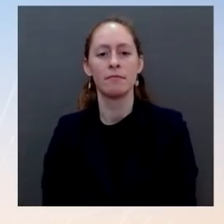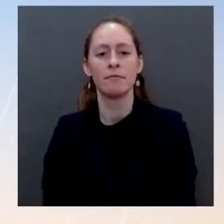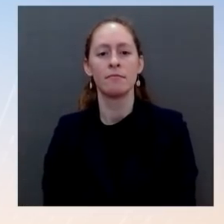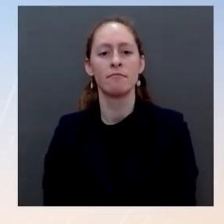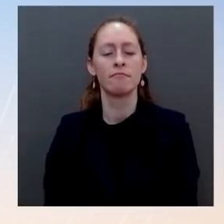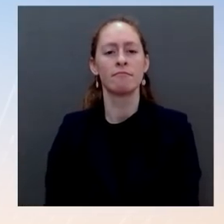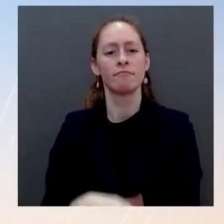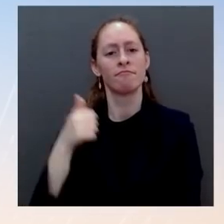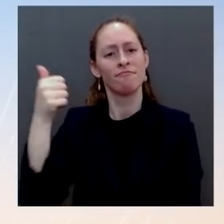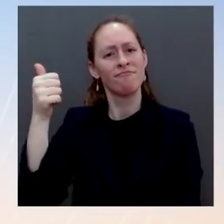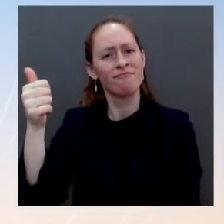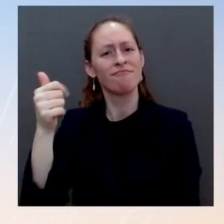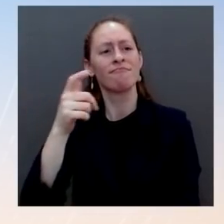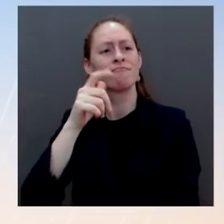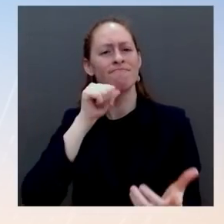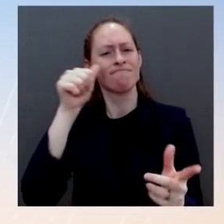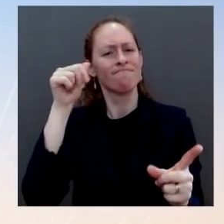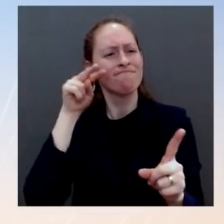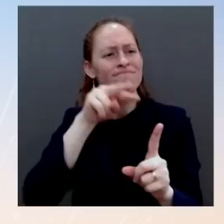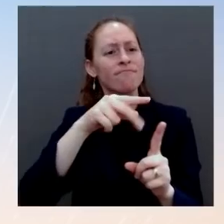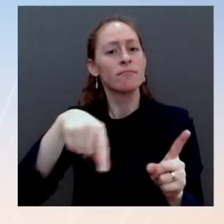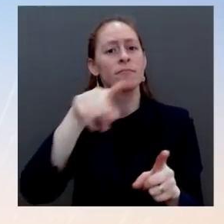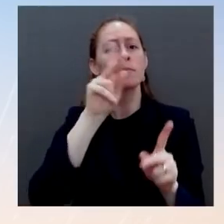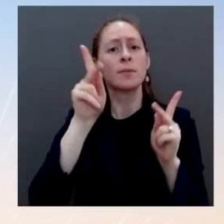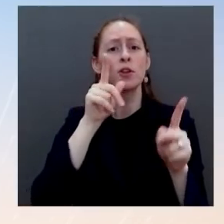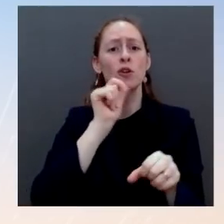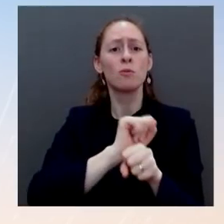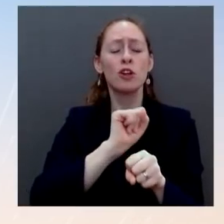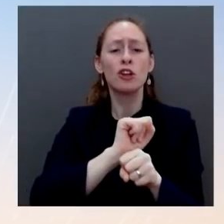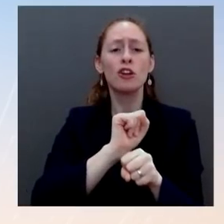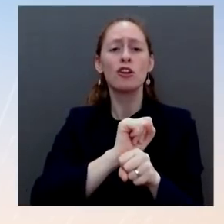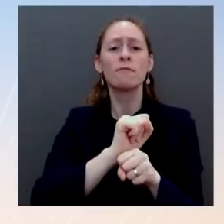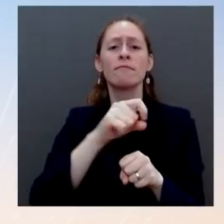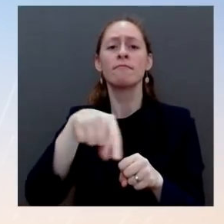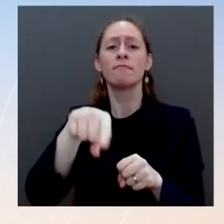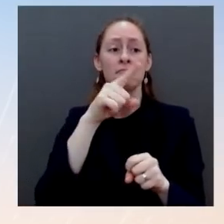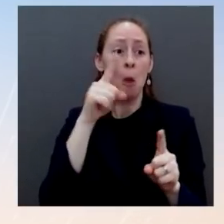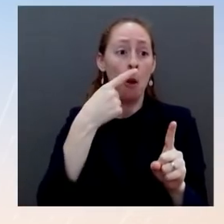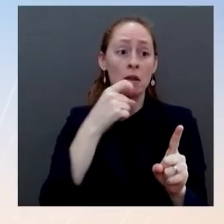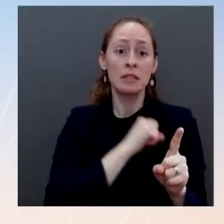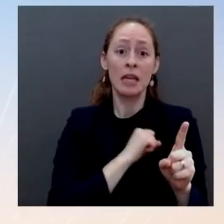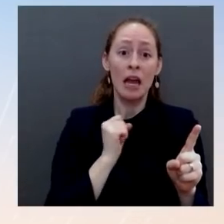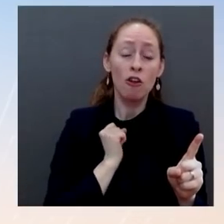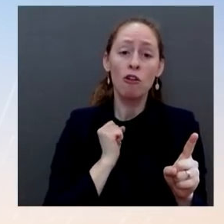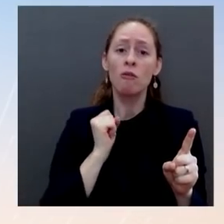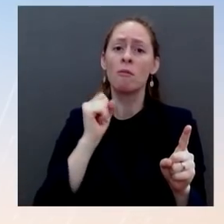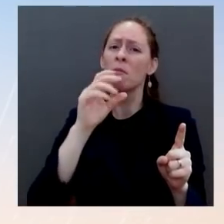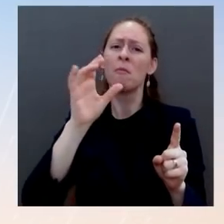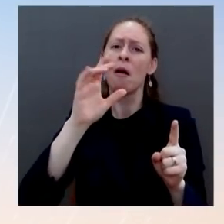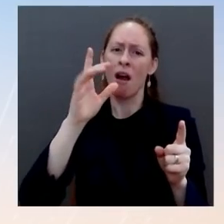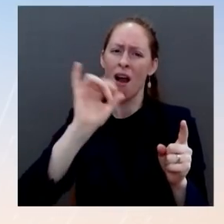And he was really impacted by the sheer emotion of a day like this and the fact that it is still a trauma for many people